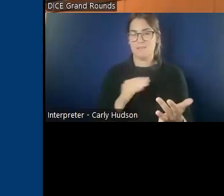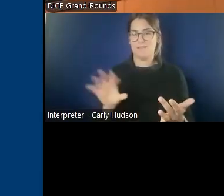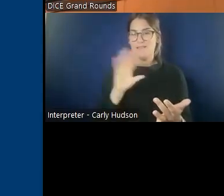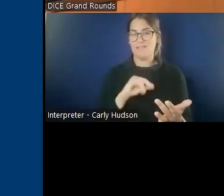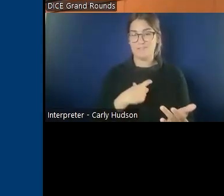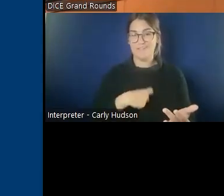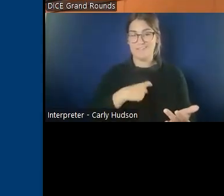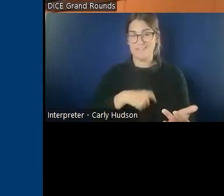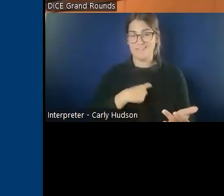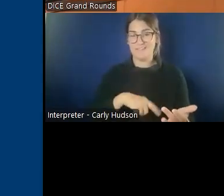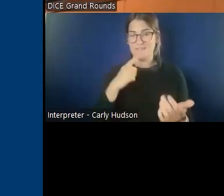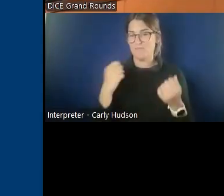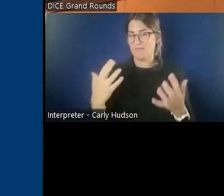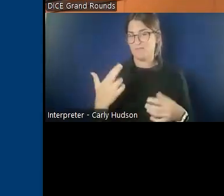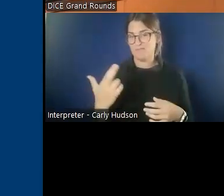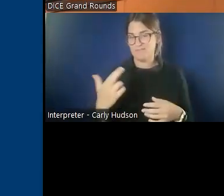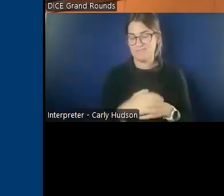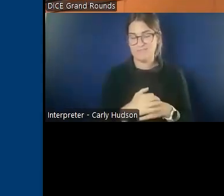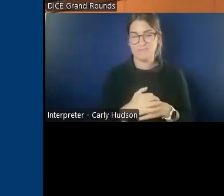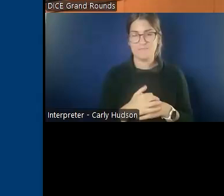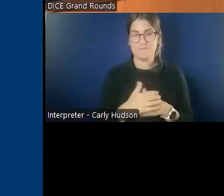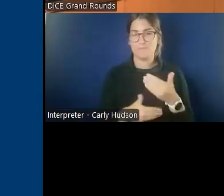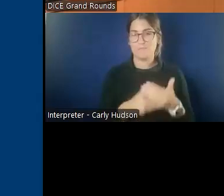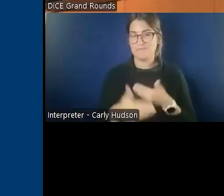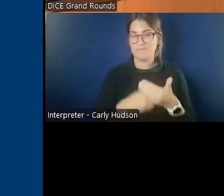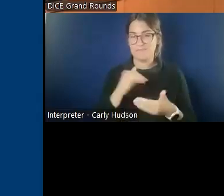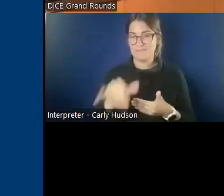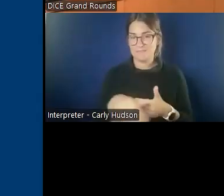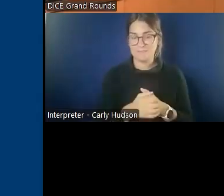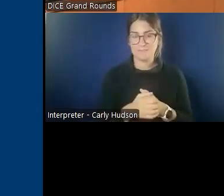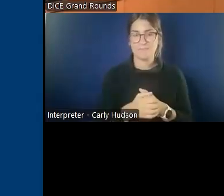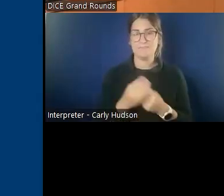various factors and so kind of processing that and uh thinking about how to get back in touch